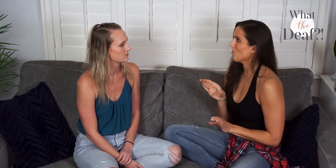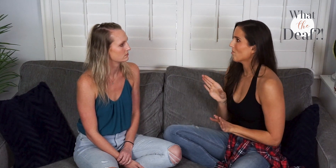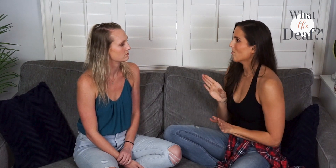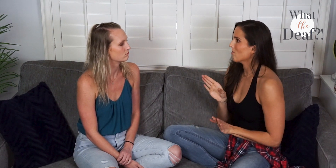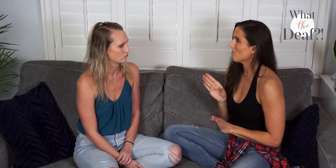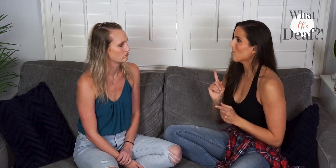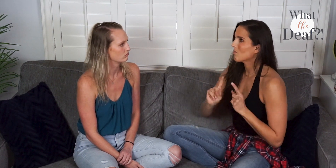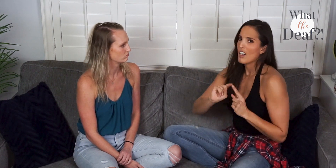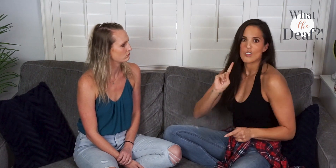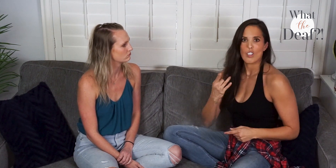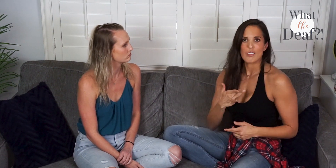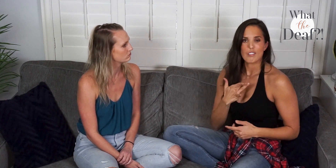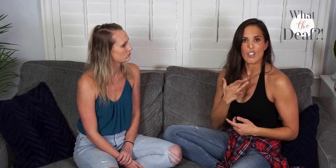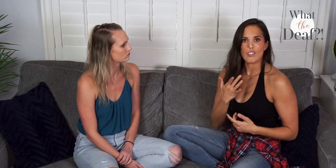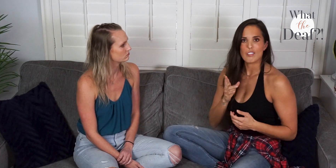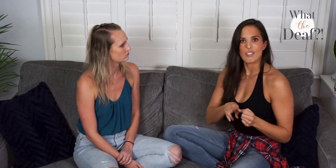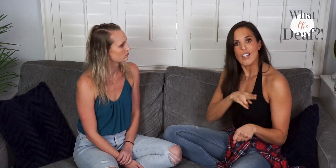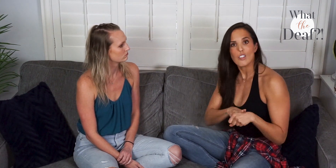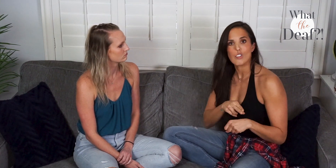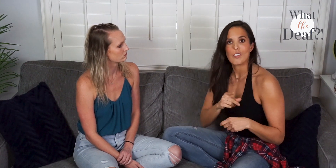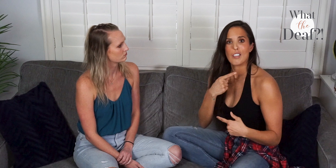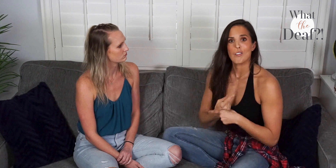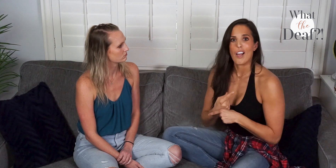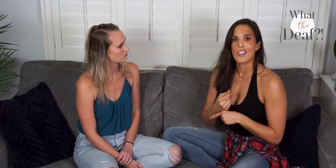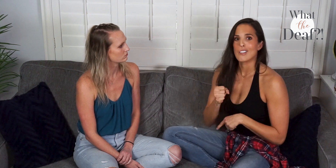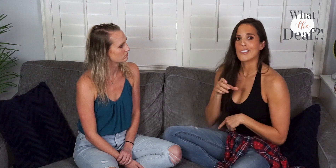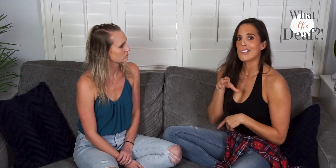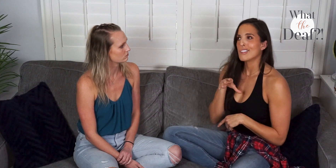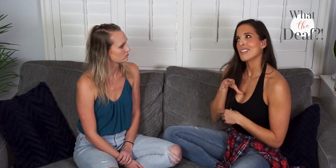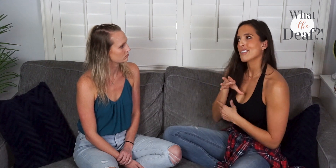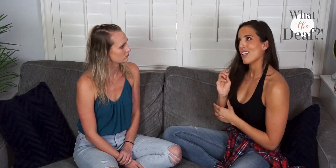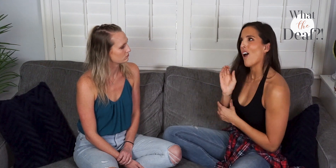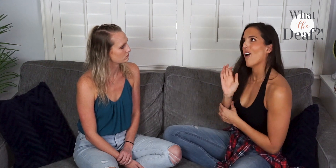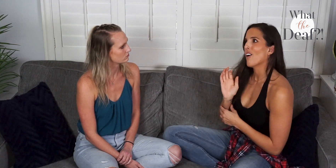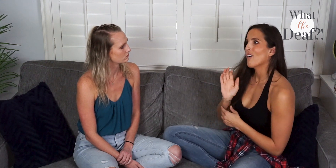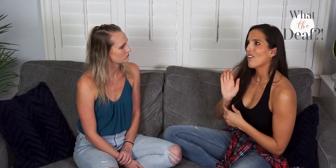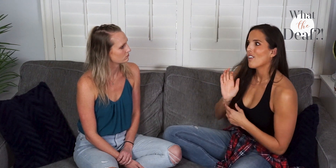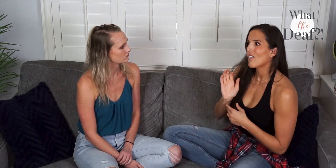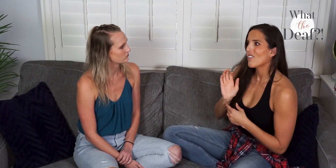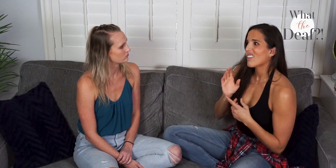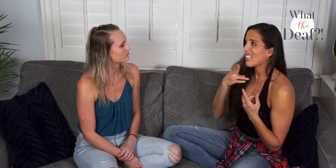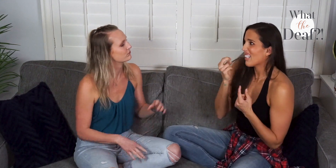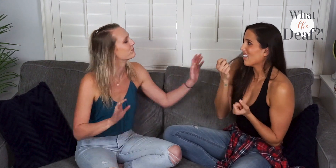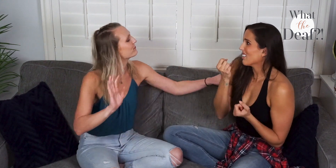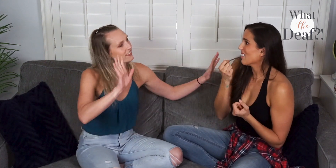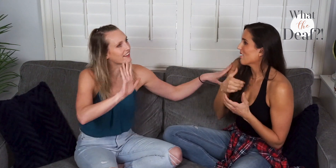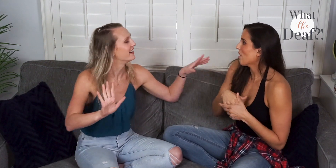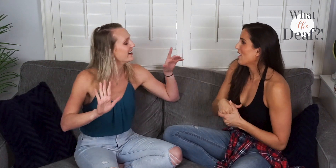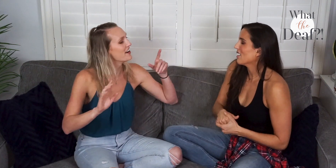I never do, but it just felt natural and right. So yeah. - So wait.